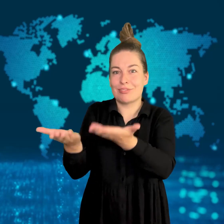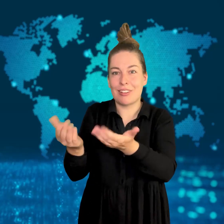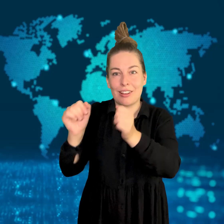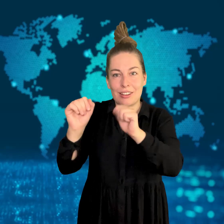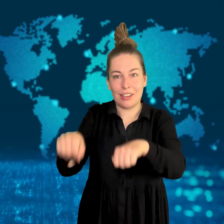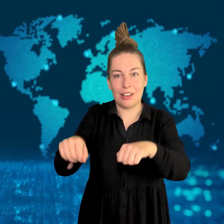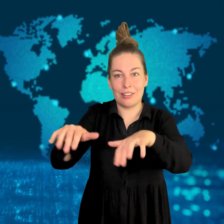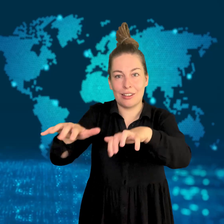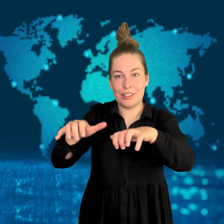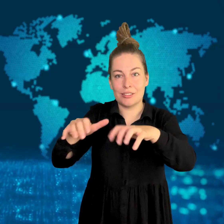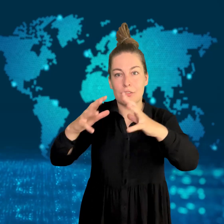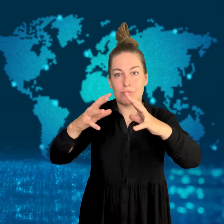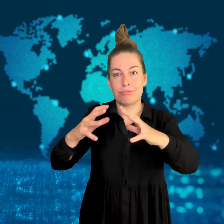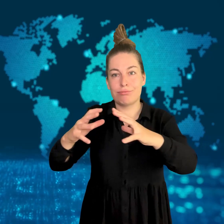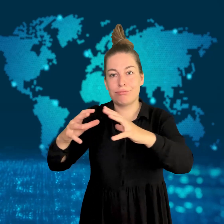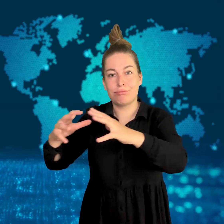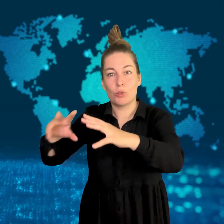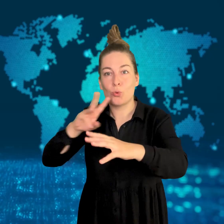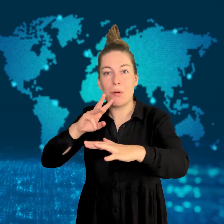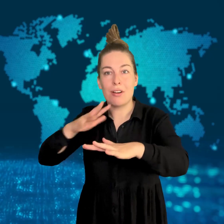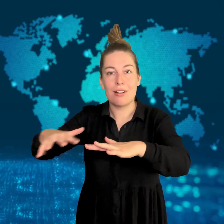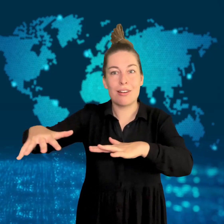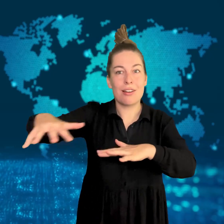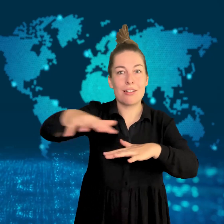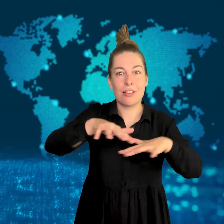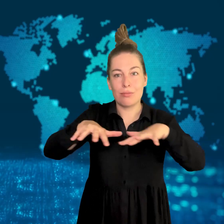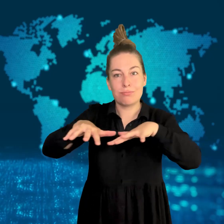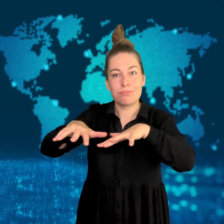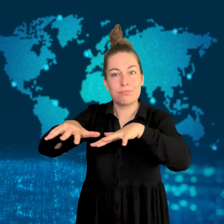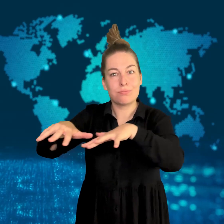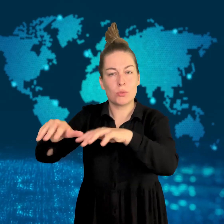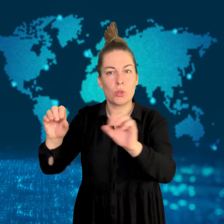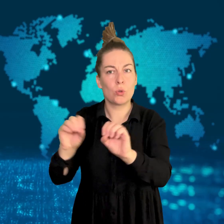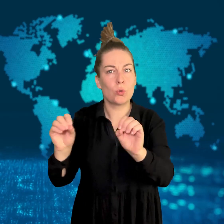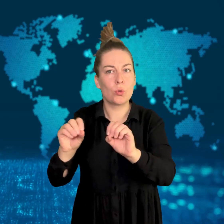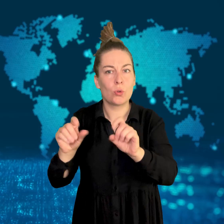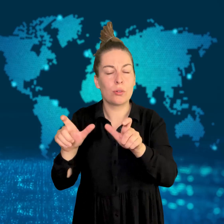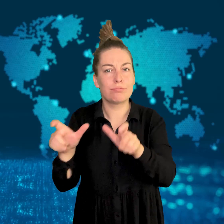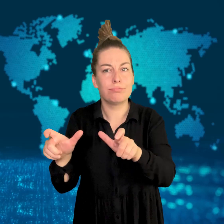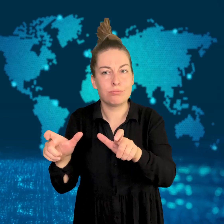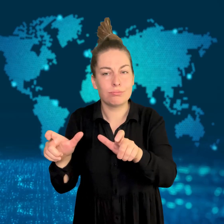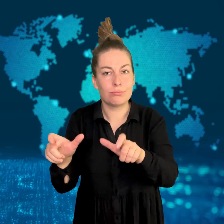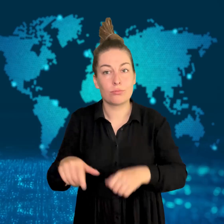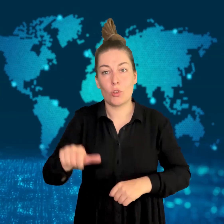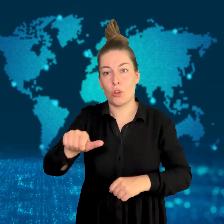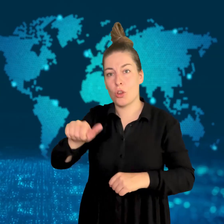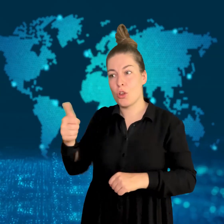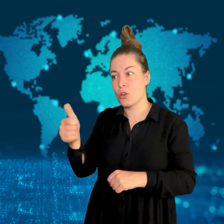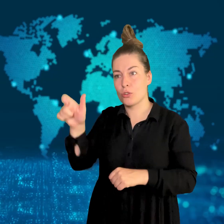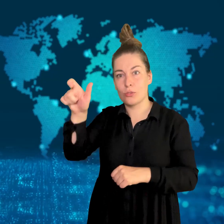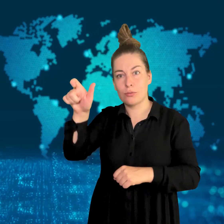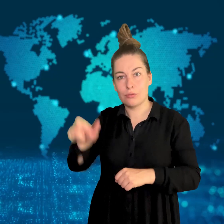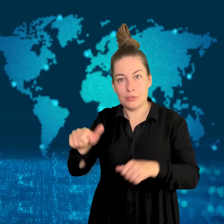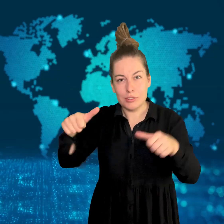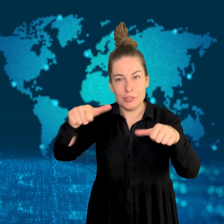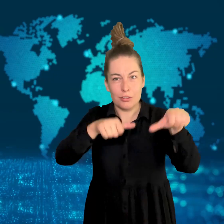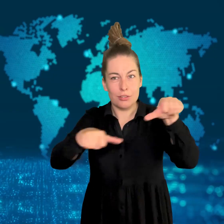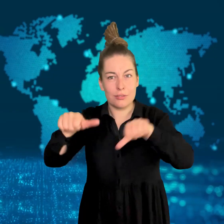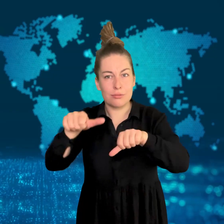This is a problem because the ice typically blocks glaciers